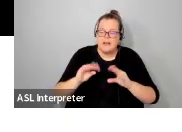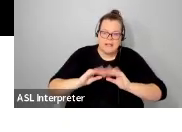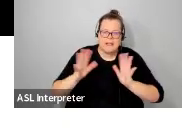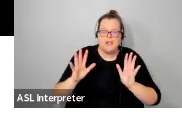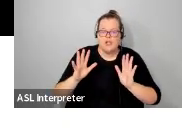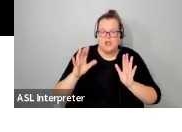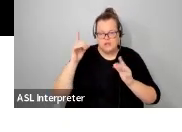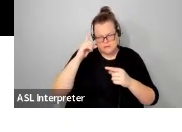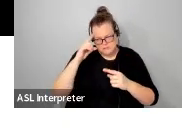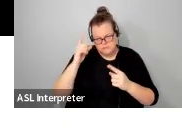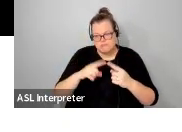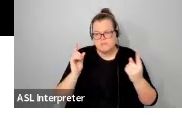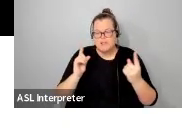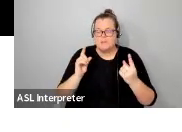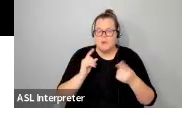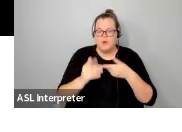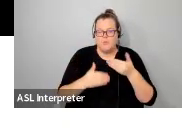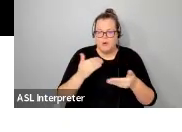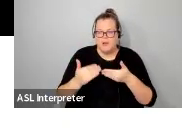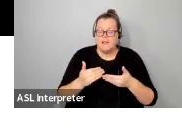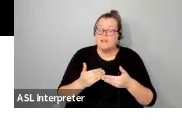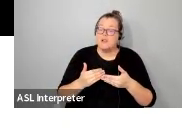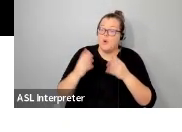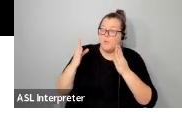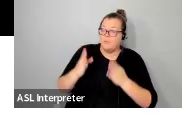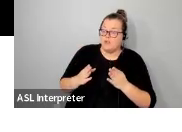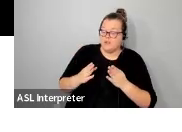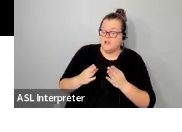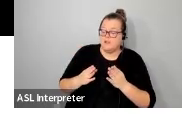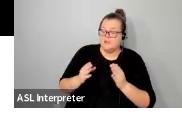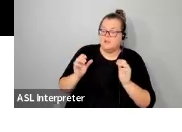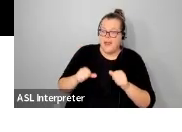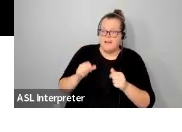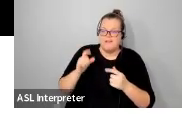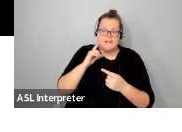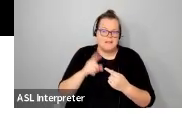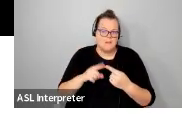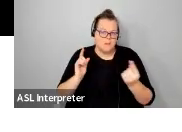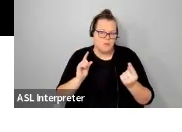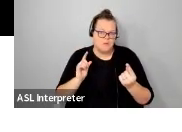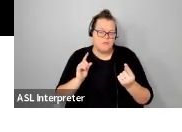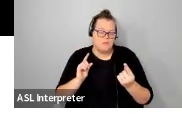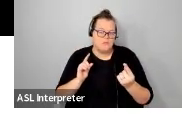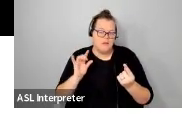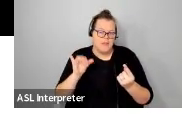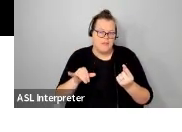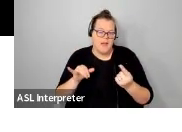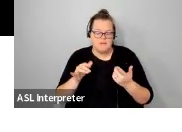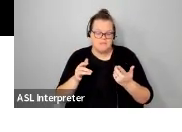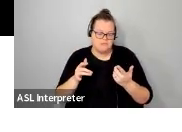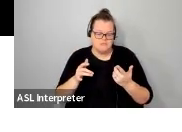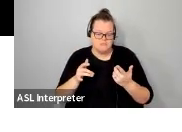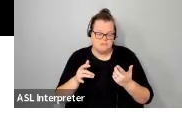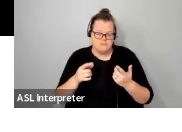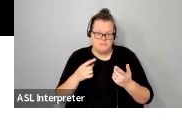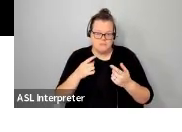So a participant has to be able to dispute the determination that their only options for receiving services is from a conflicted service provider.